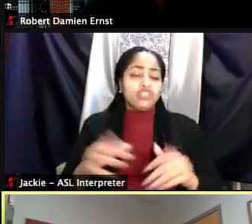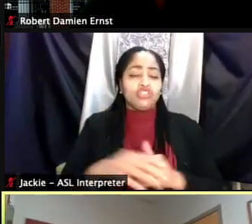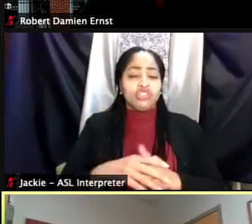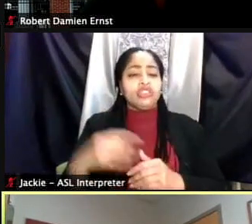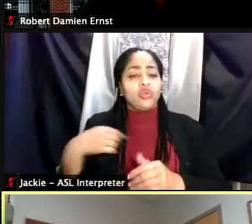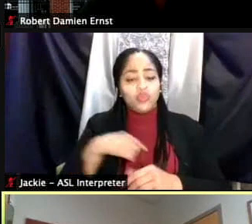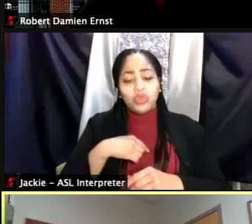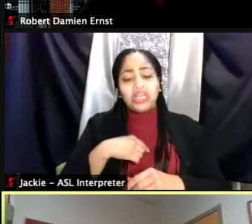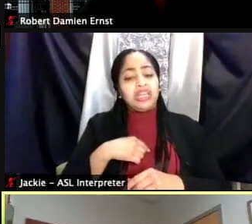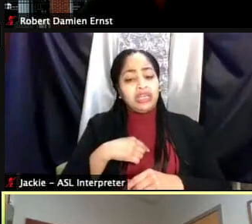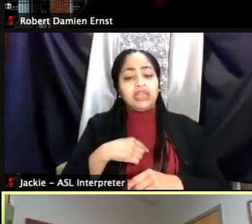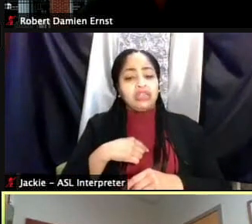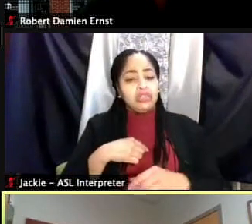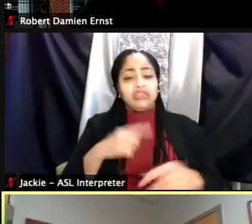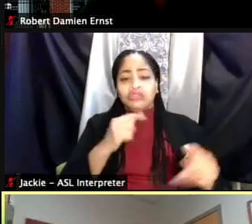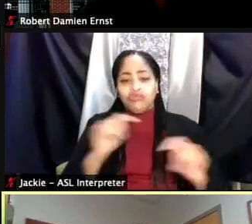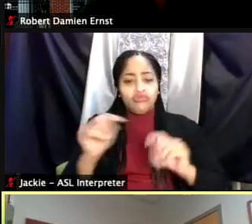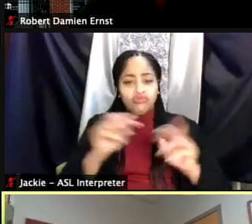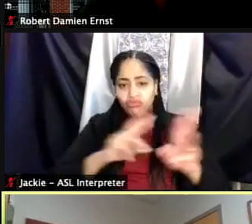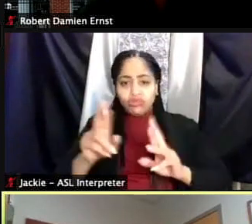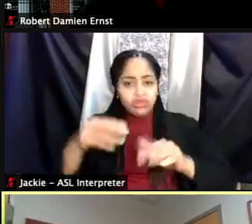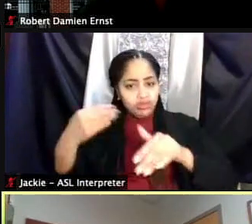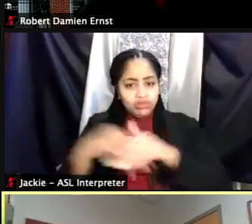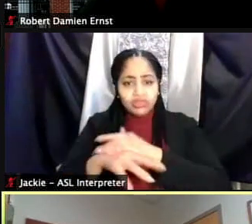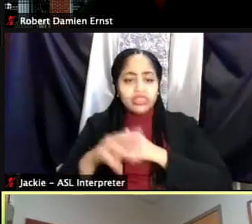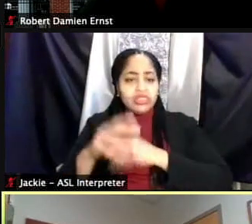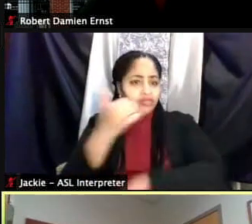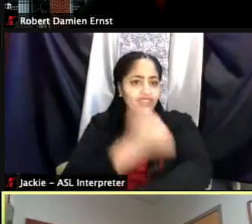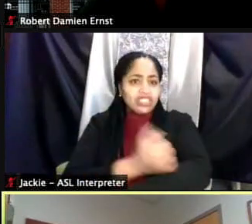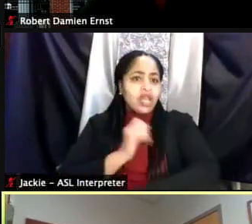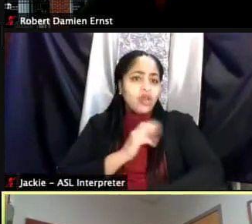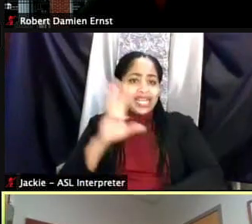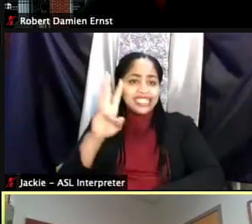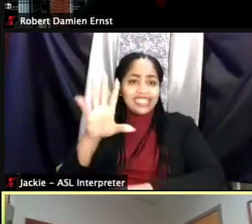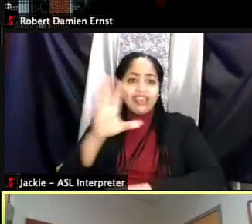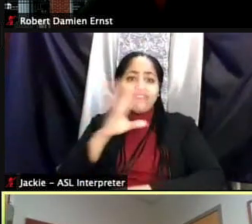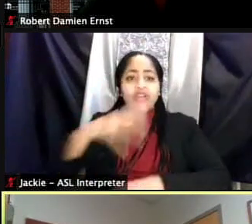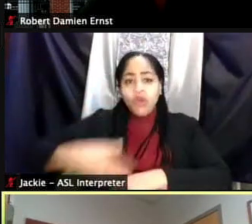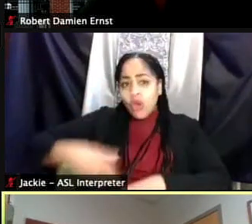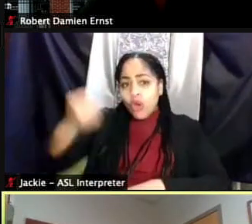and vaccinate our 65 and overs. And some of the frontline workers